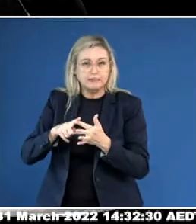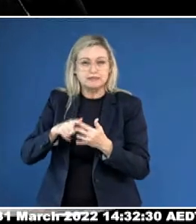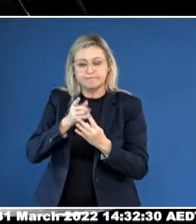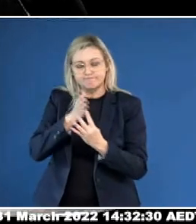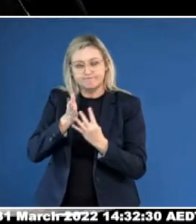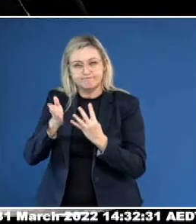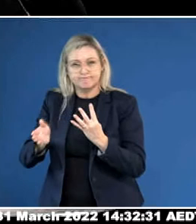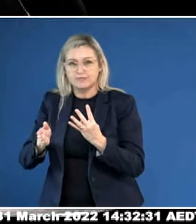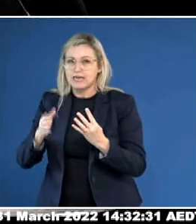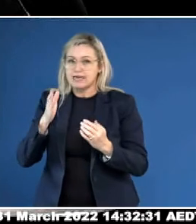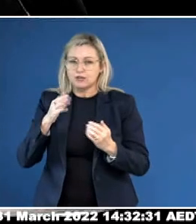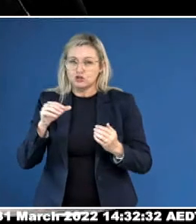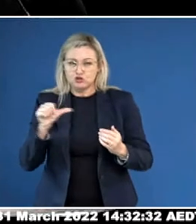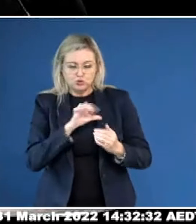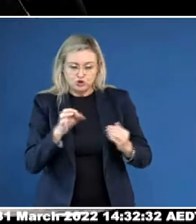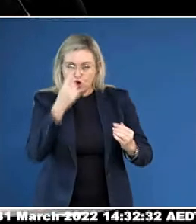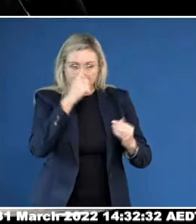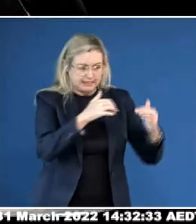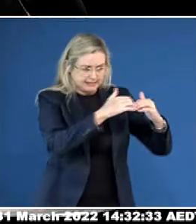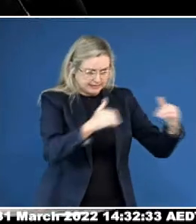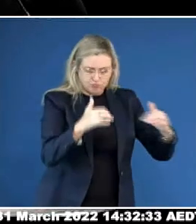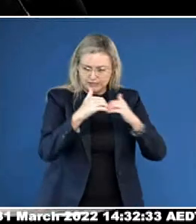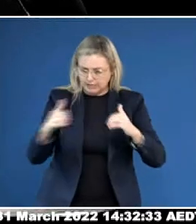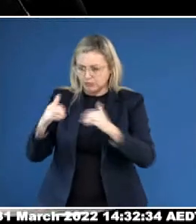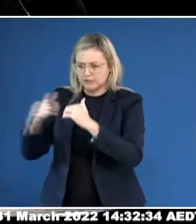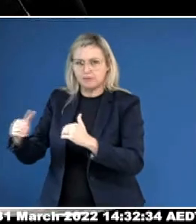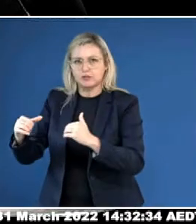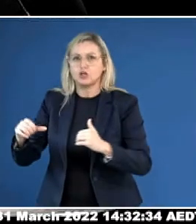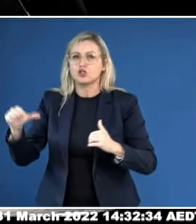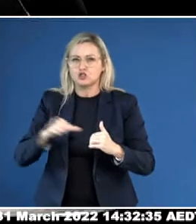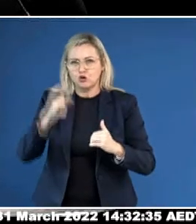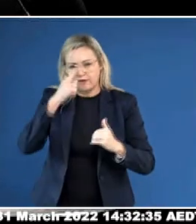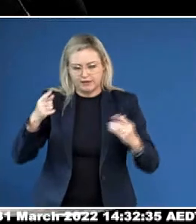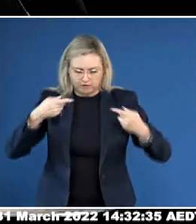from one another, and they need to be viewed and implemented in tandem in order to fully